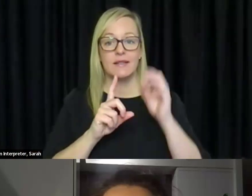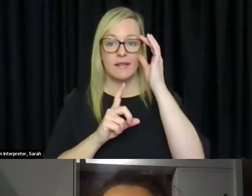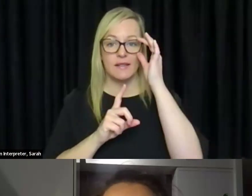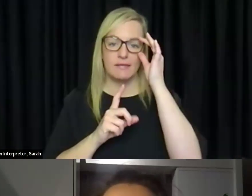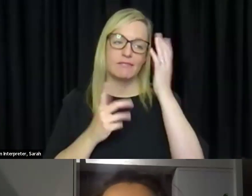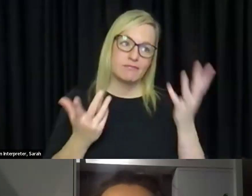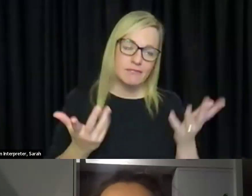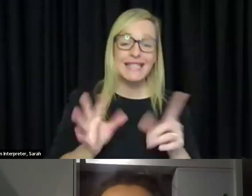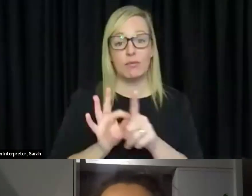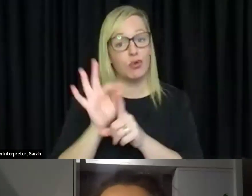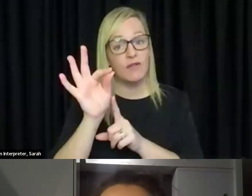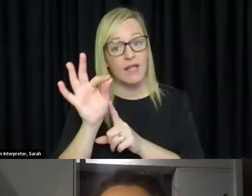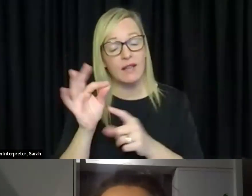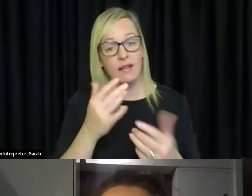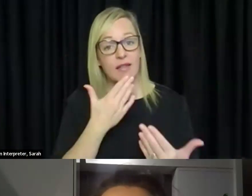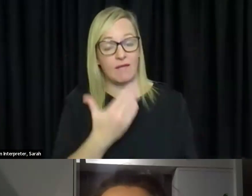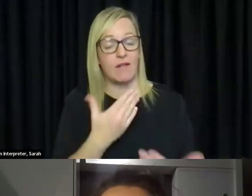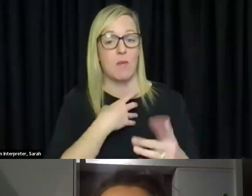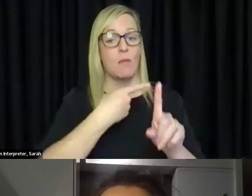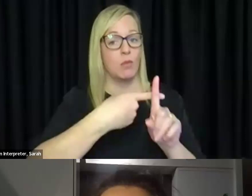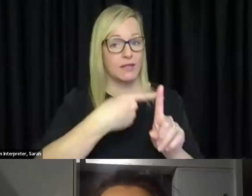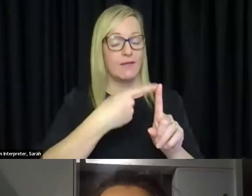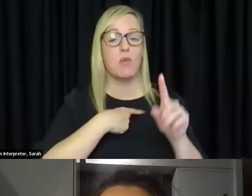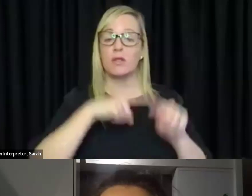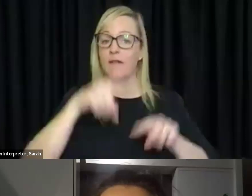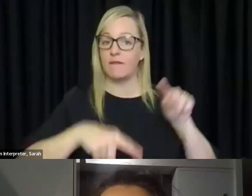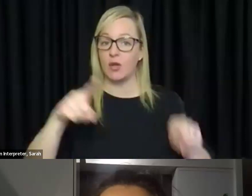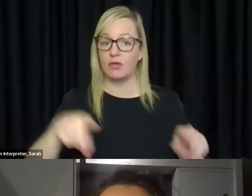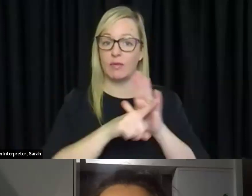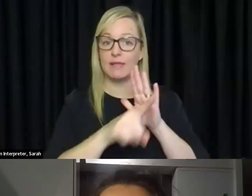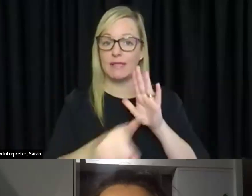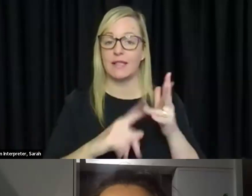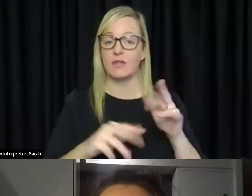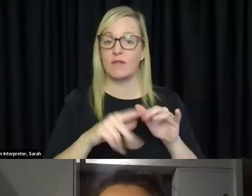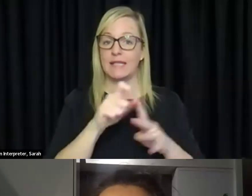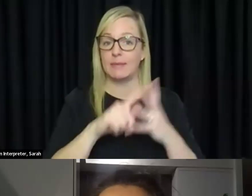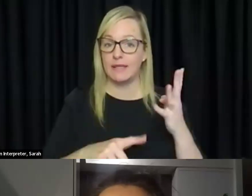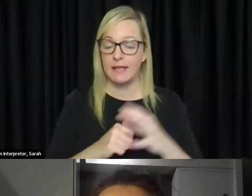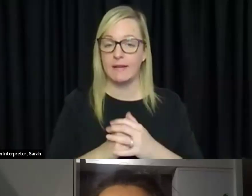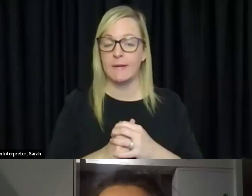in terms of having more positive and diverse representation of disability. There are still